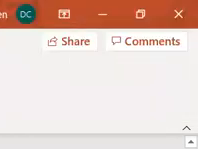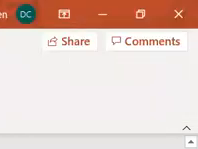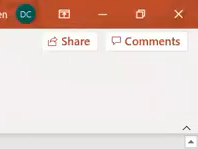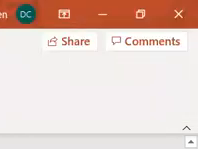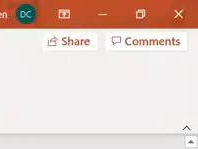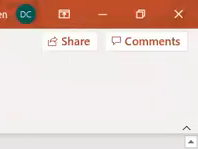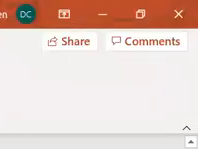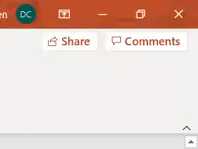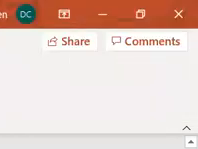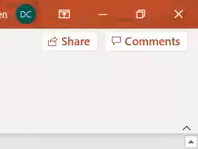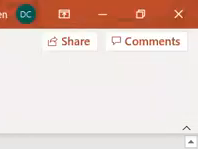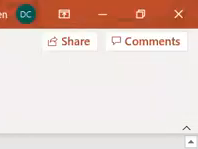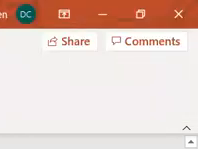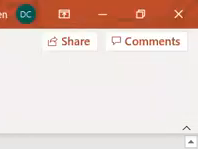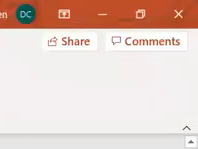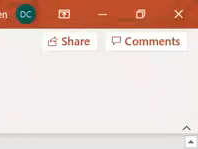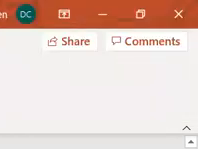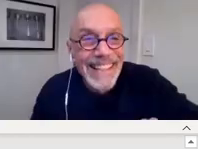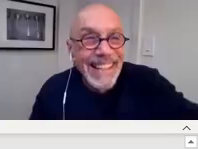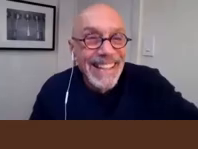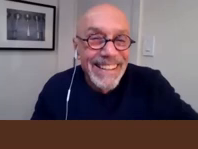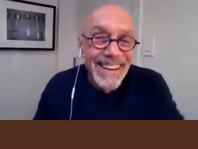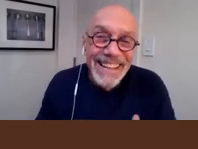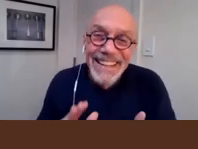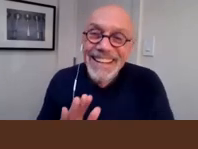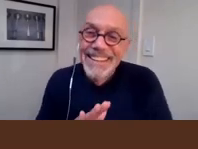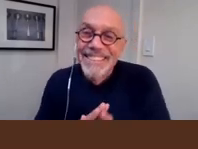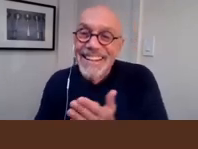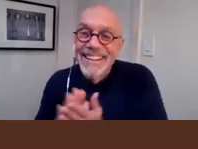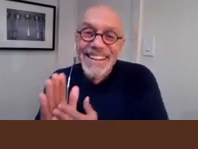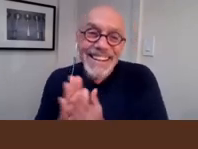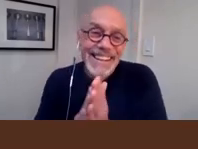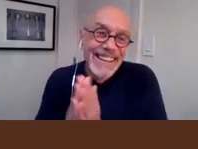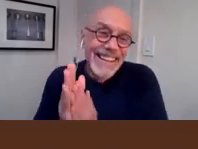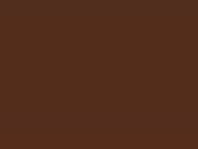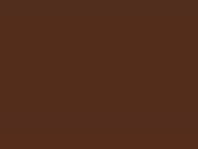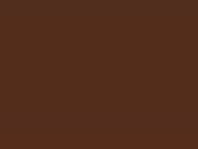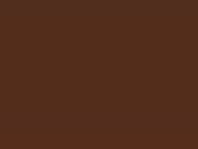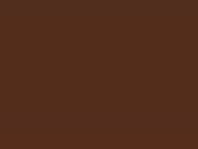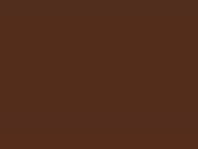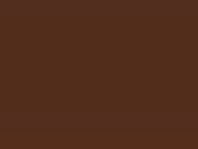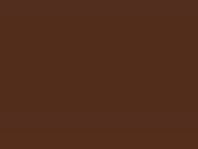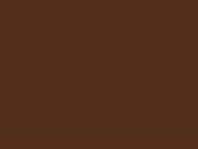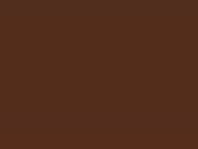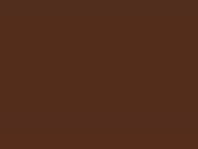We are seeing it, Major. This is good. You have built the anticipation which is what we needed.